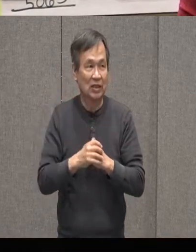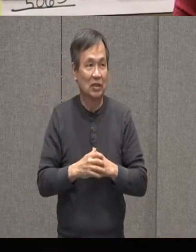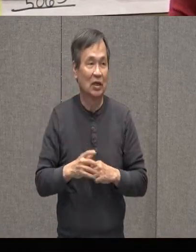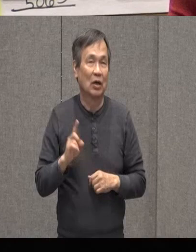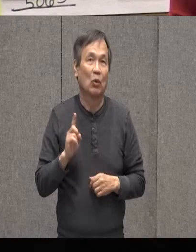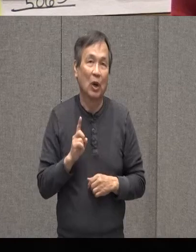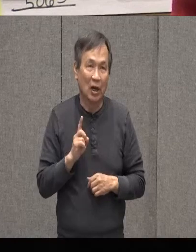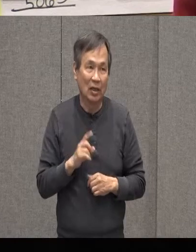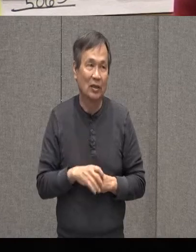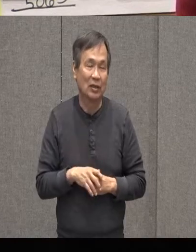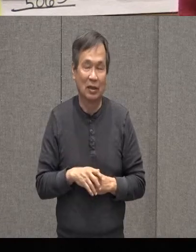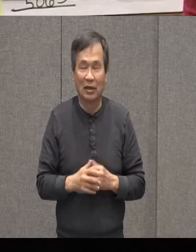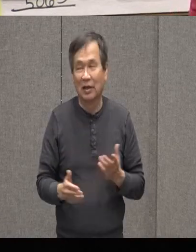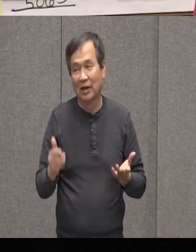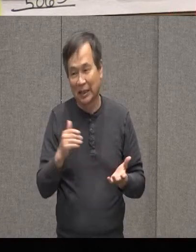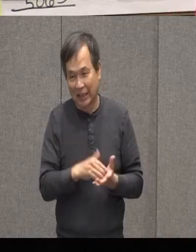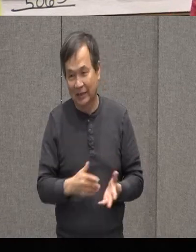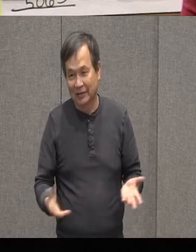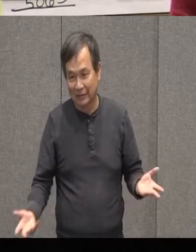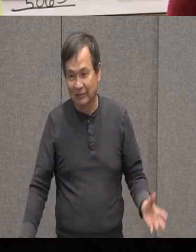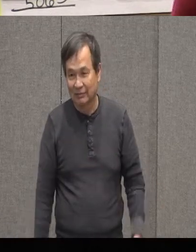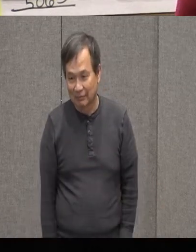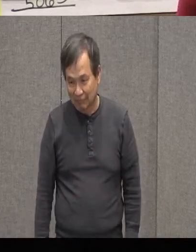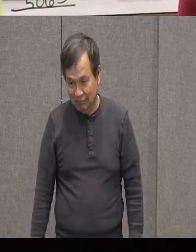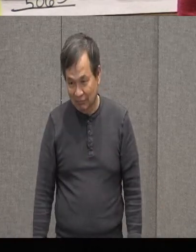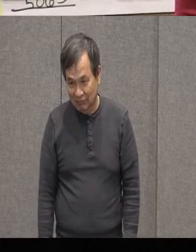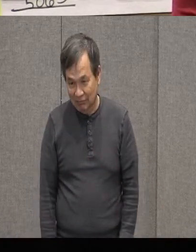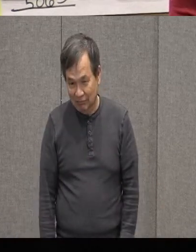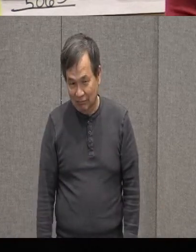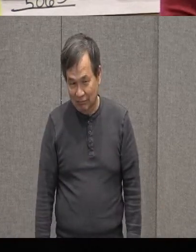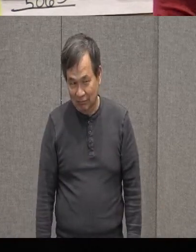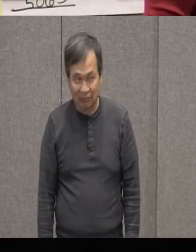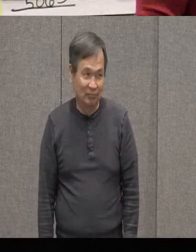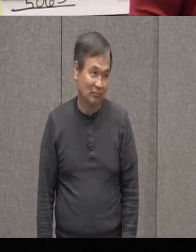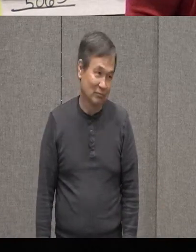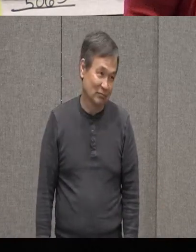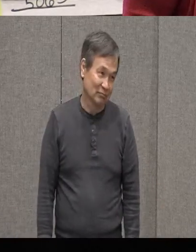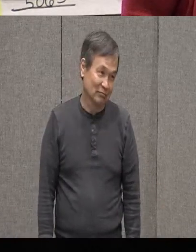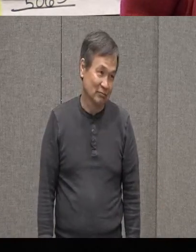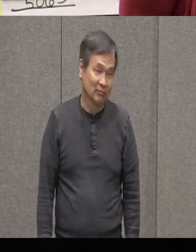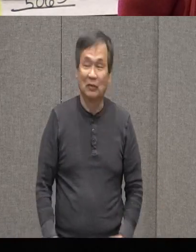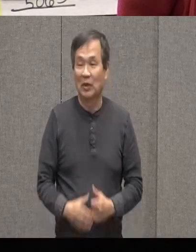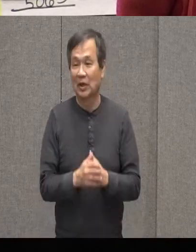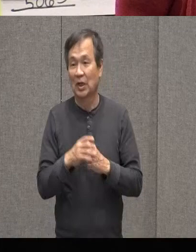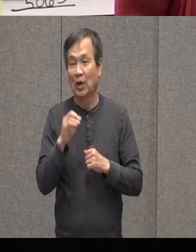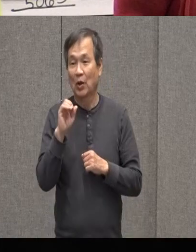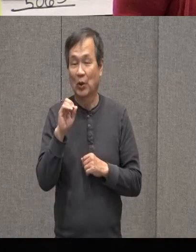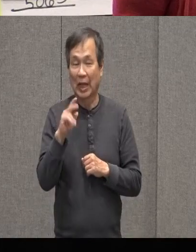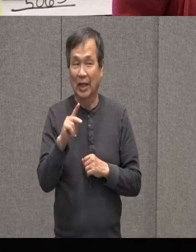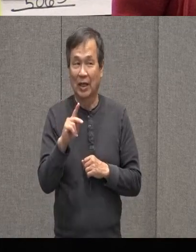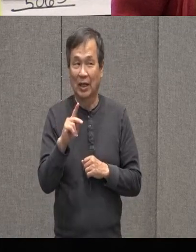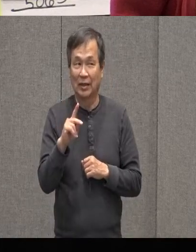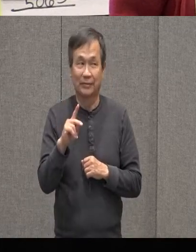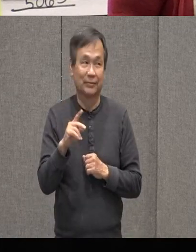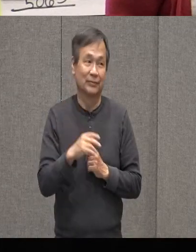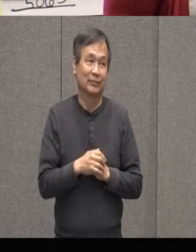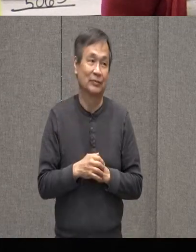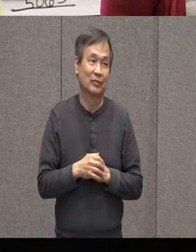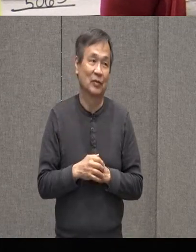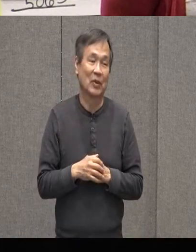[Miss Sears] The answer, and I rolled a one again. So I got a little distracted there okay so, I make it to the eight.